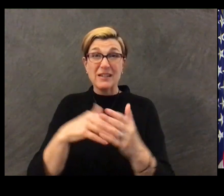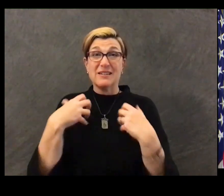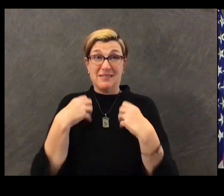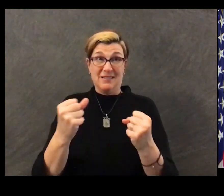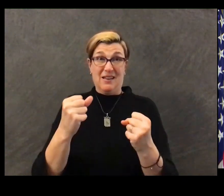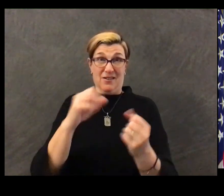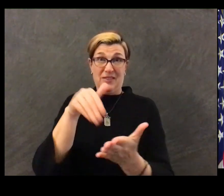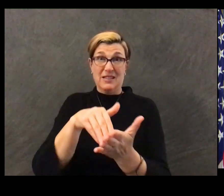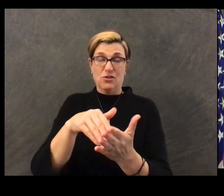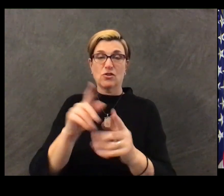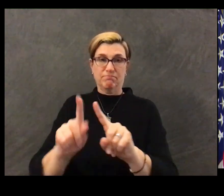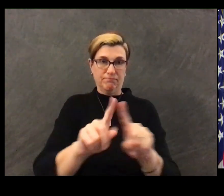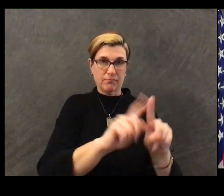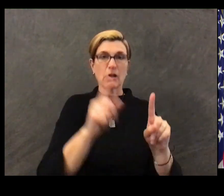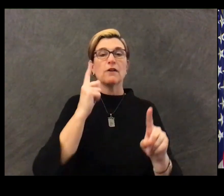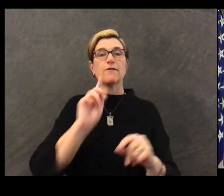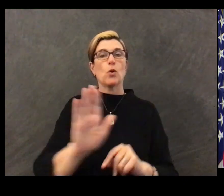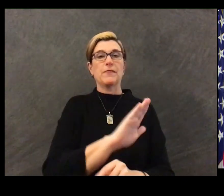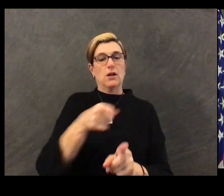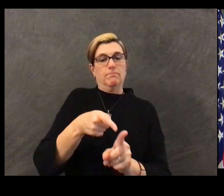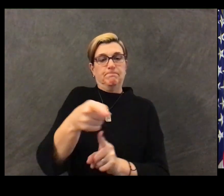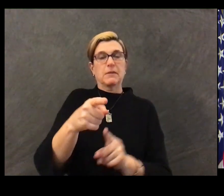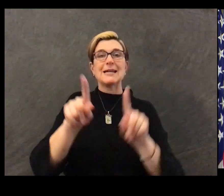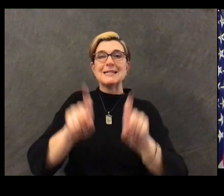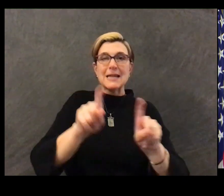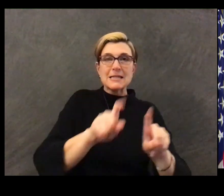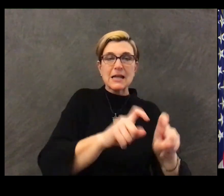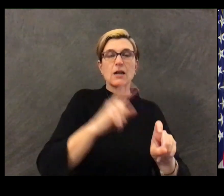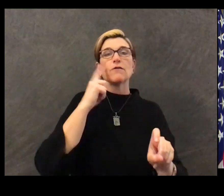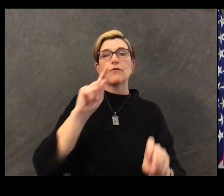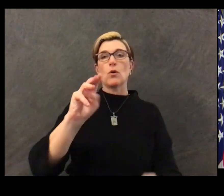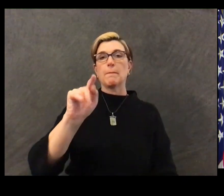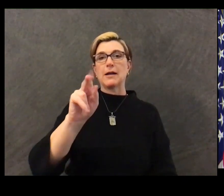and treatment in the underserved areas we're also expanding access to